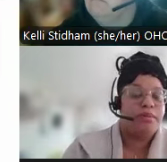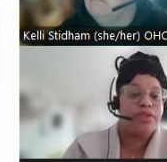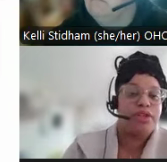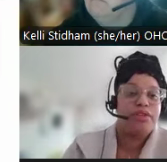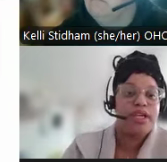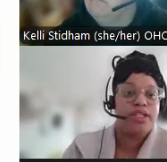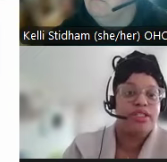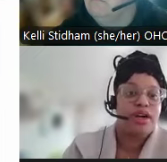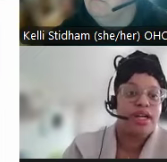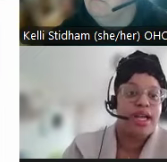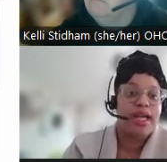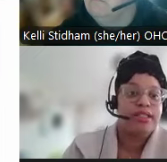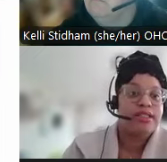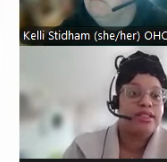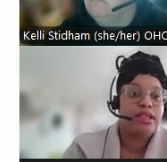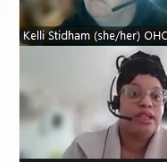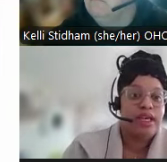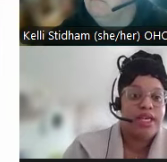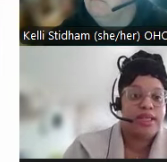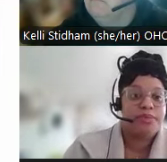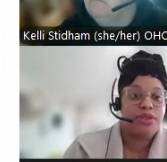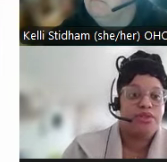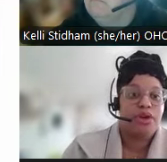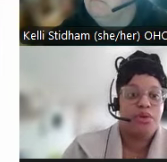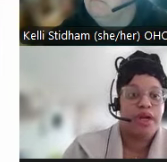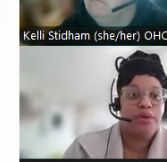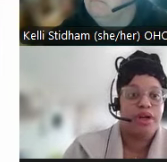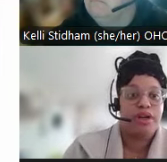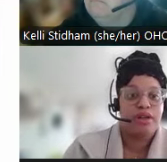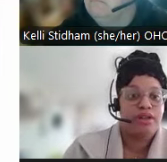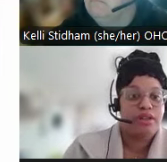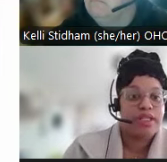other certifications are enhanced,